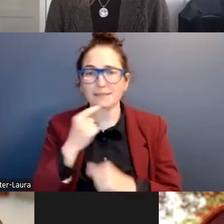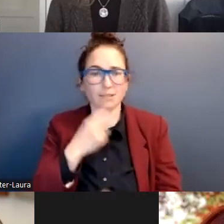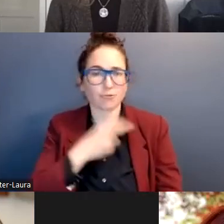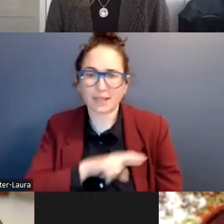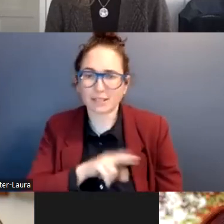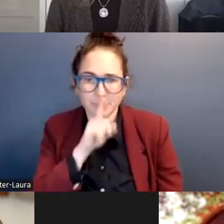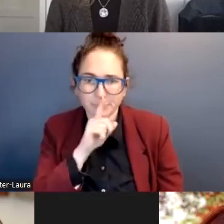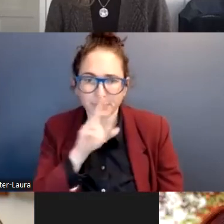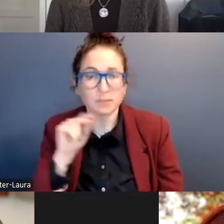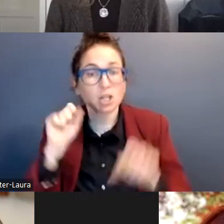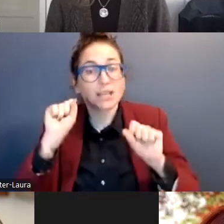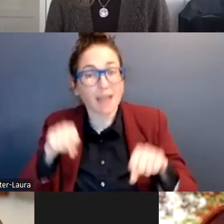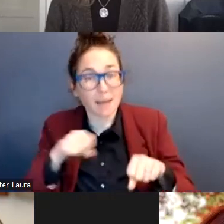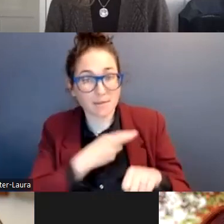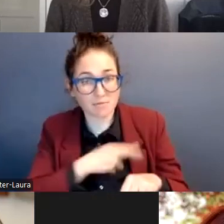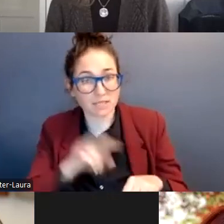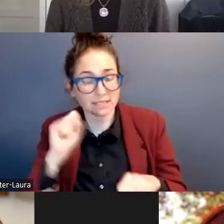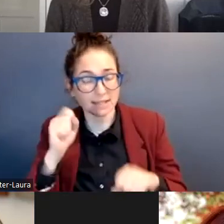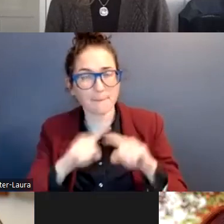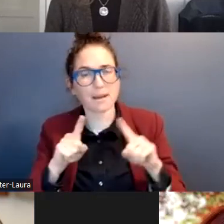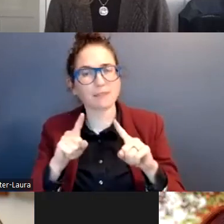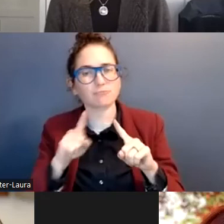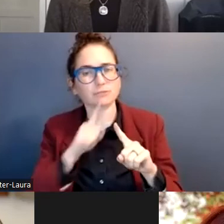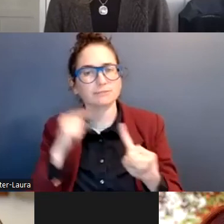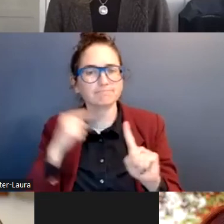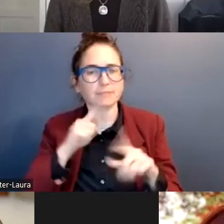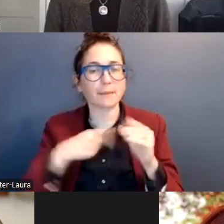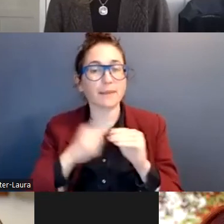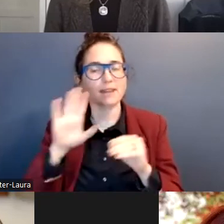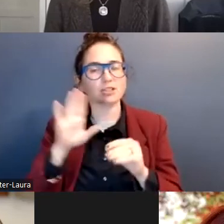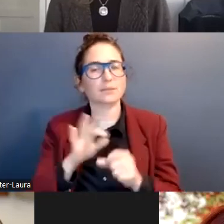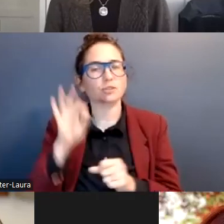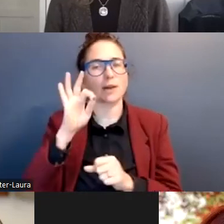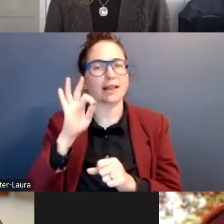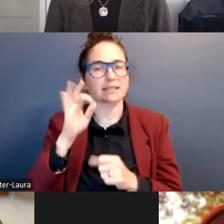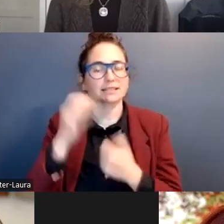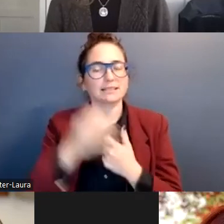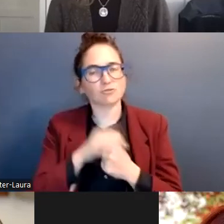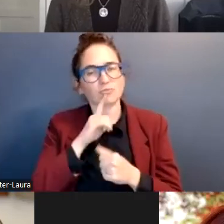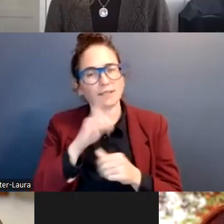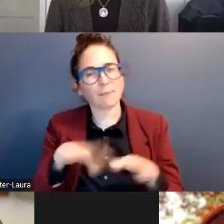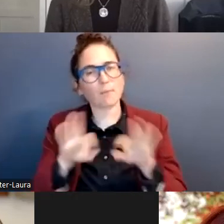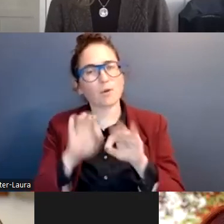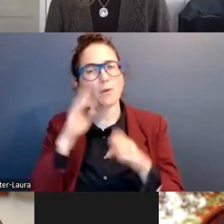be religious, but it's not. It's their spirituality, then we're not doing person centered planning? Well, because that's where we're not we're missing an